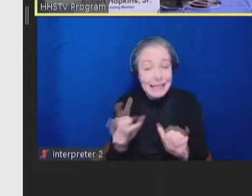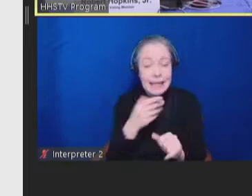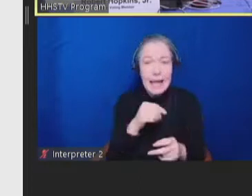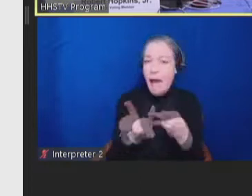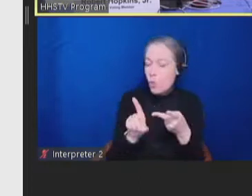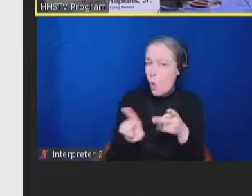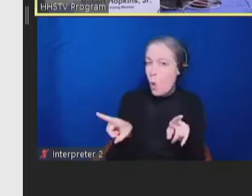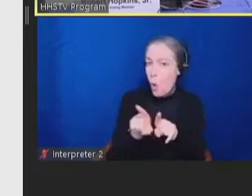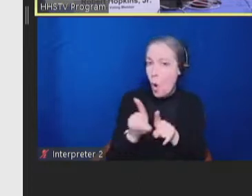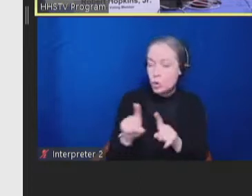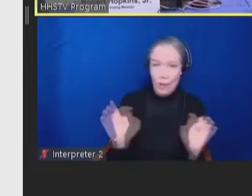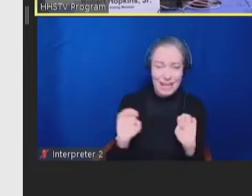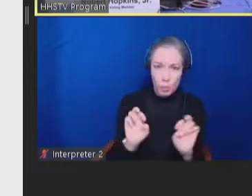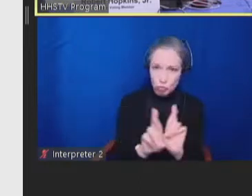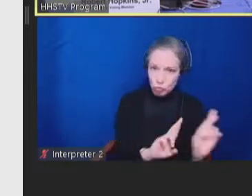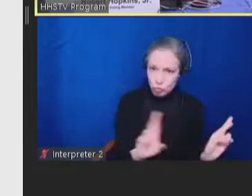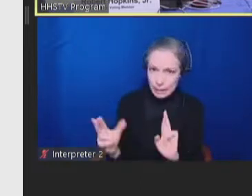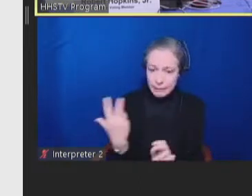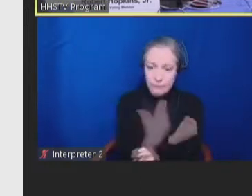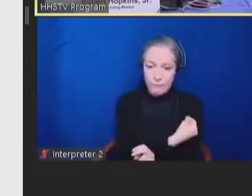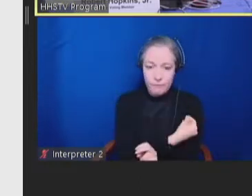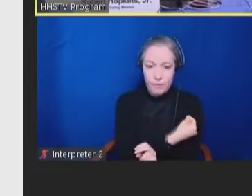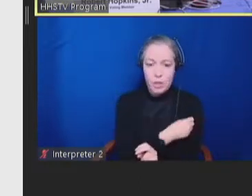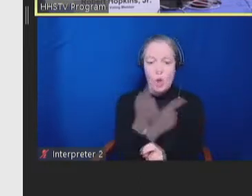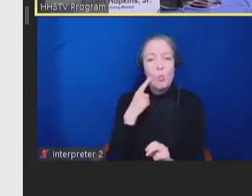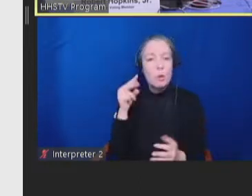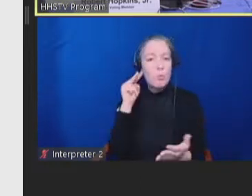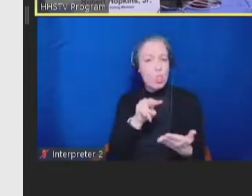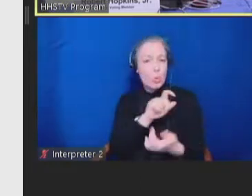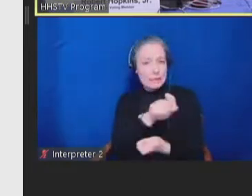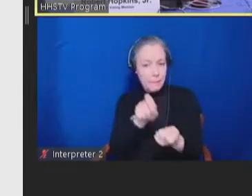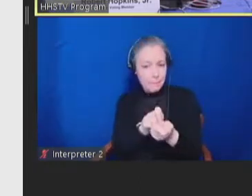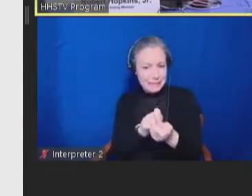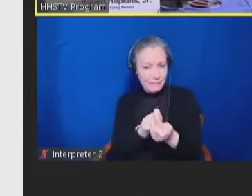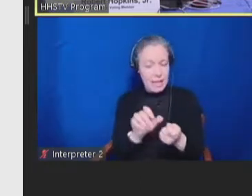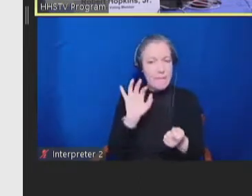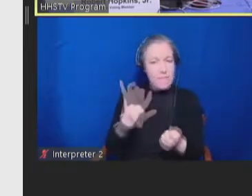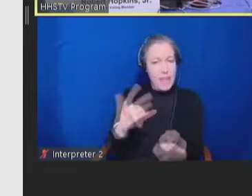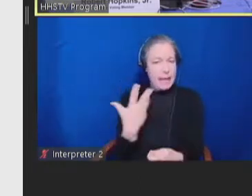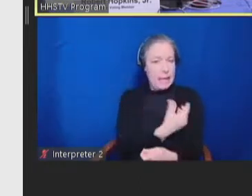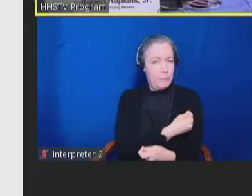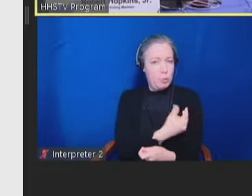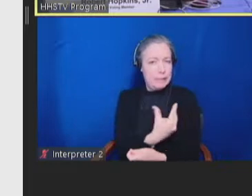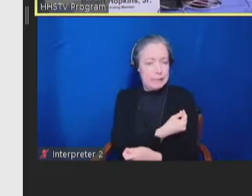Readiness Index, including key findings, best practices, and opportunities for improvement.